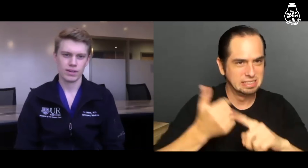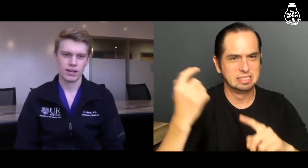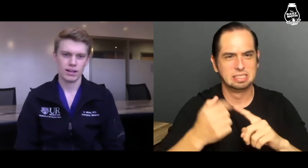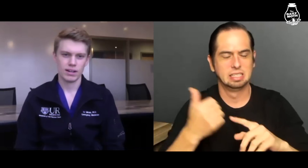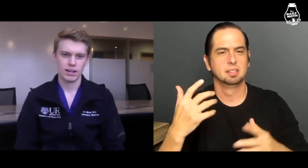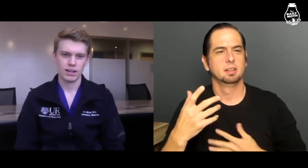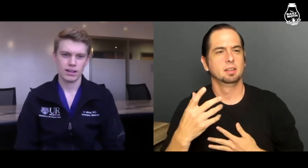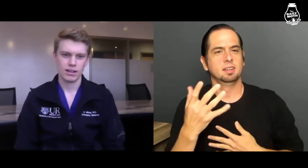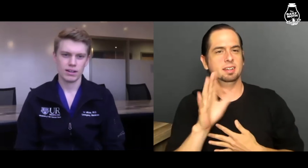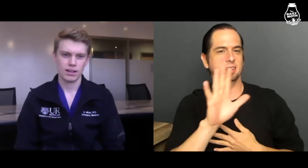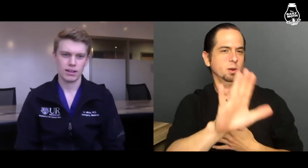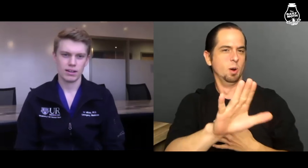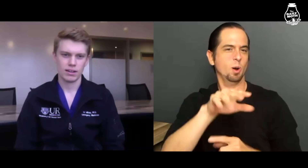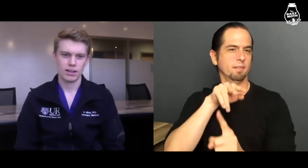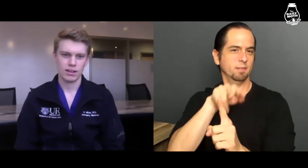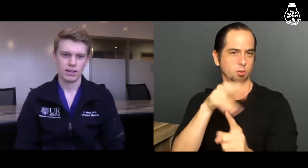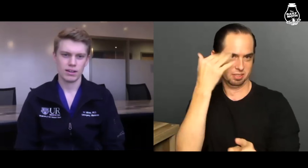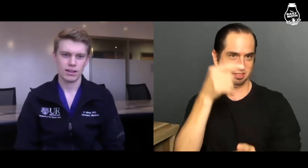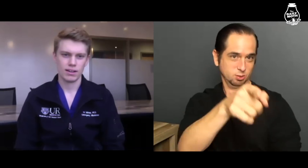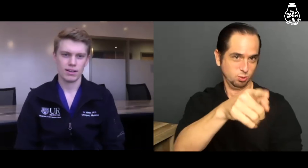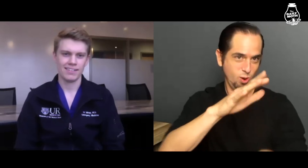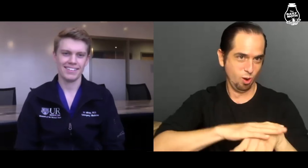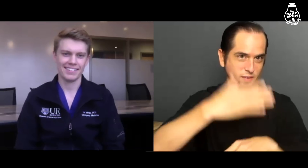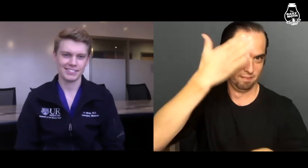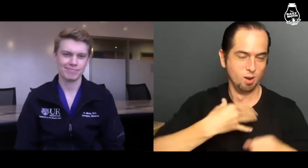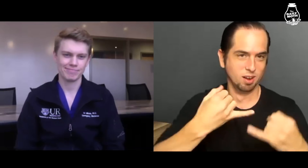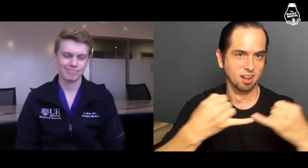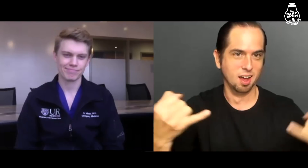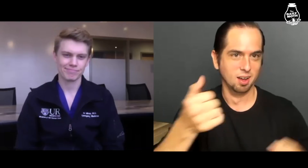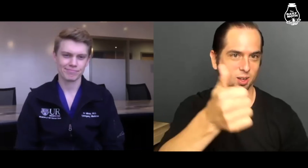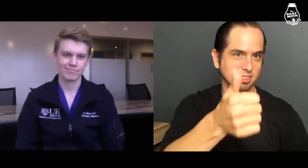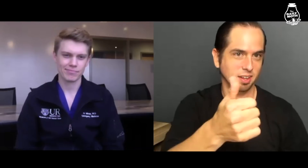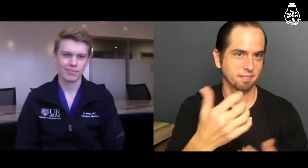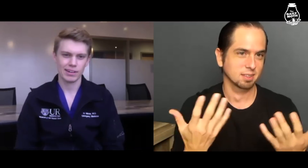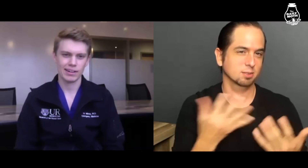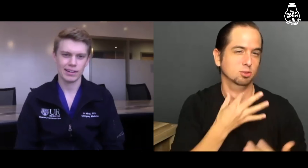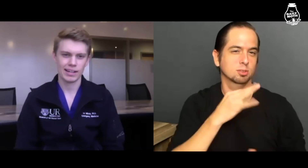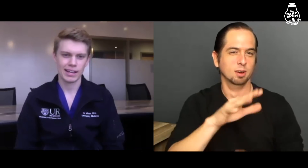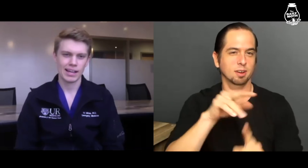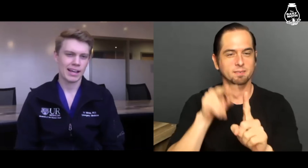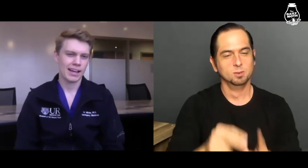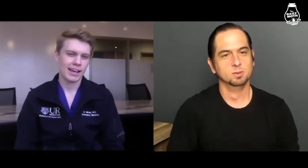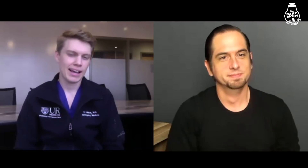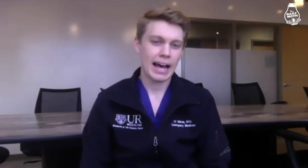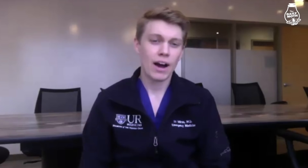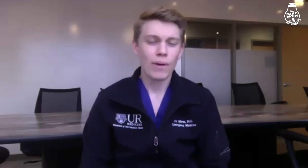It was deleted several times. What is your view, since you're on the front lines yourself?